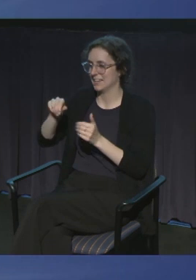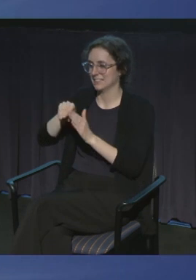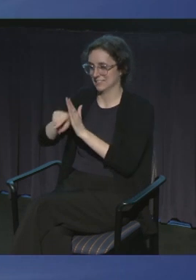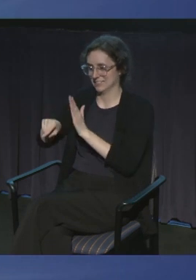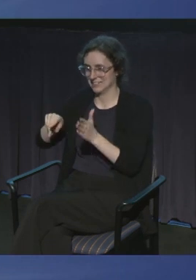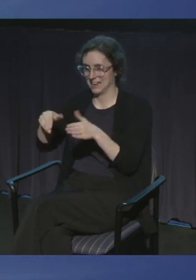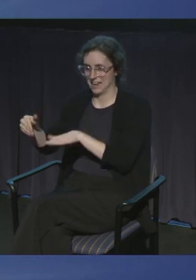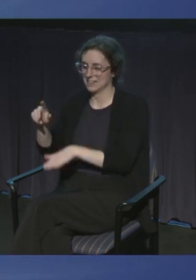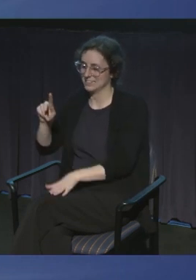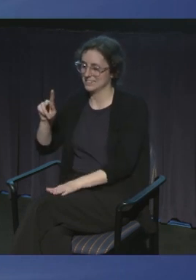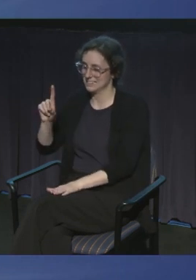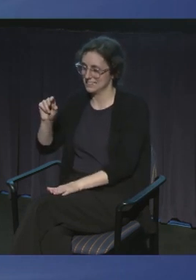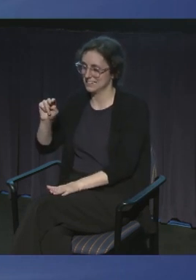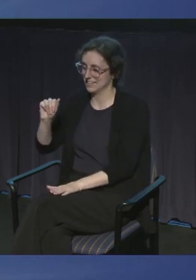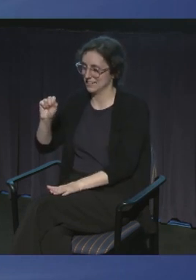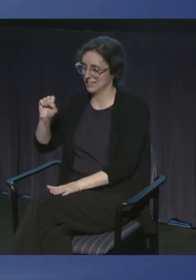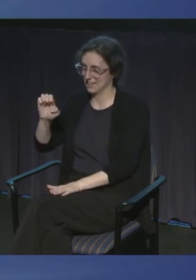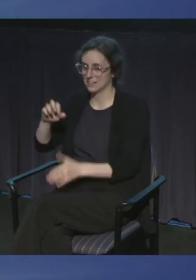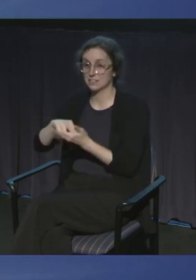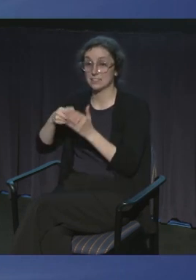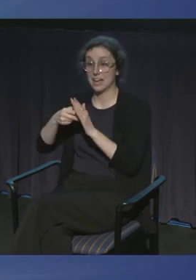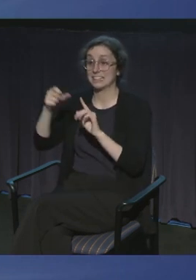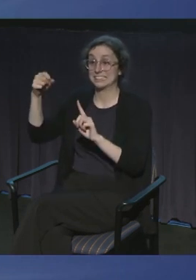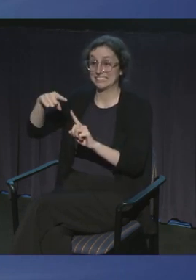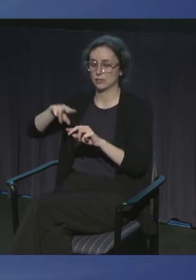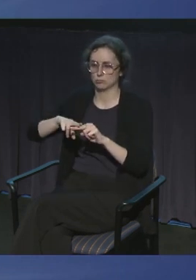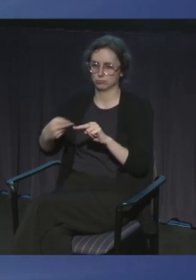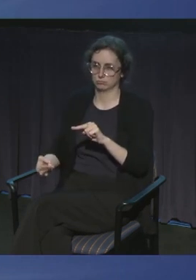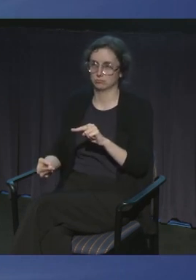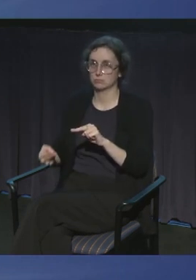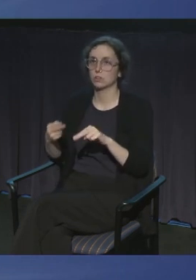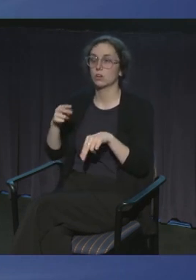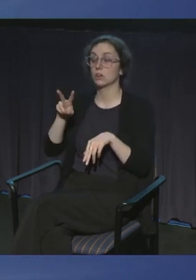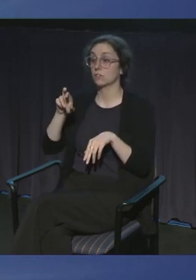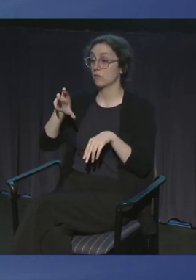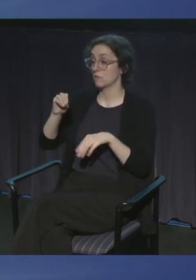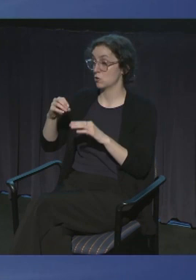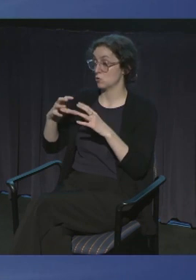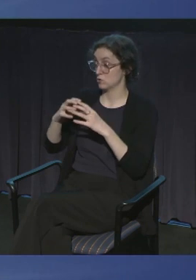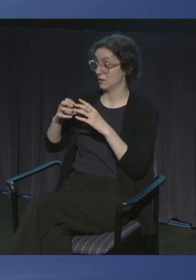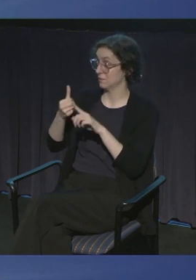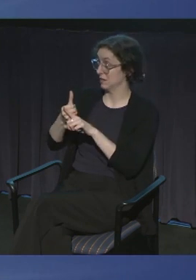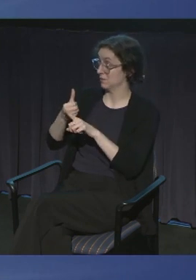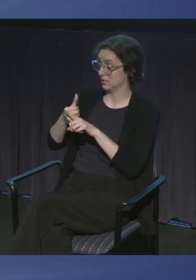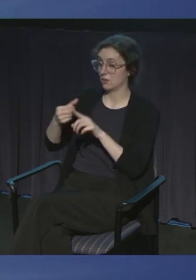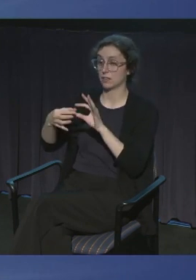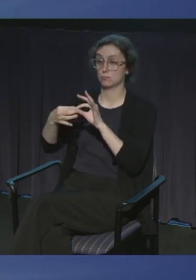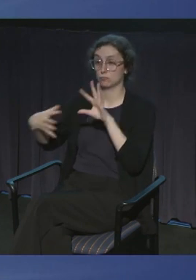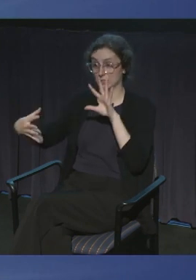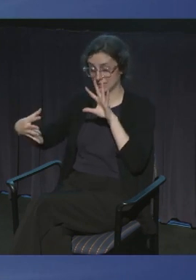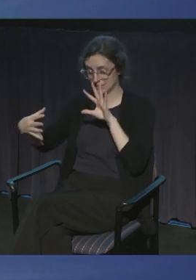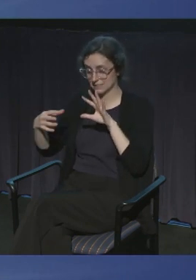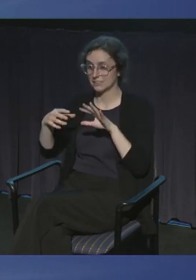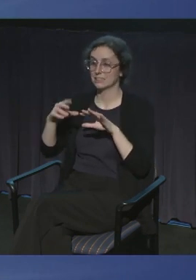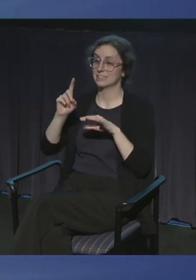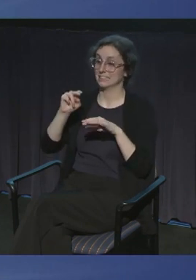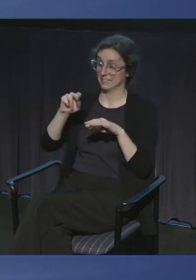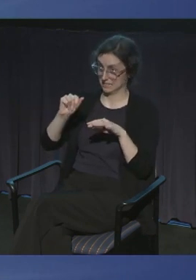SIGNAL 1 WENT WAY DOWN. AND THEY SUGGEST THAT VIRAL CELLS CAN RELEASE DNA AND WHEN YOU